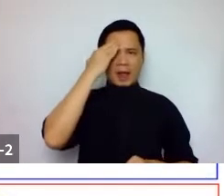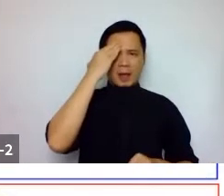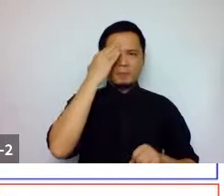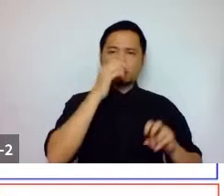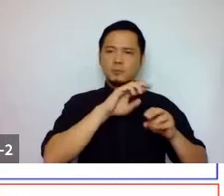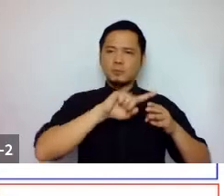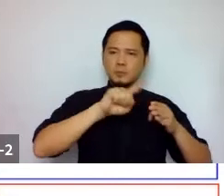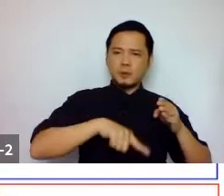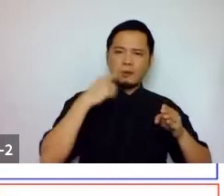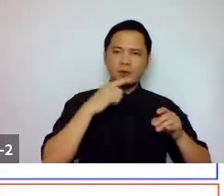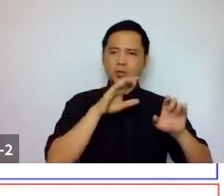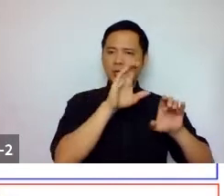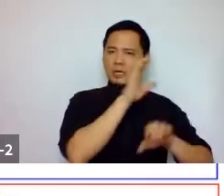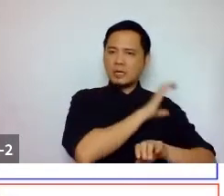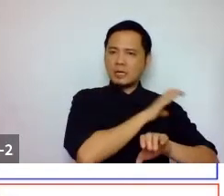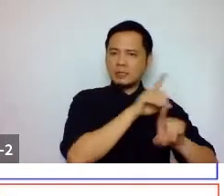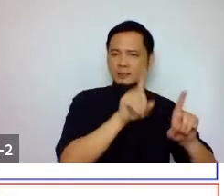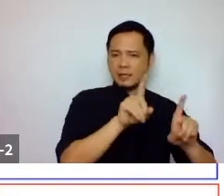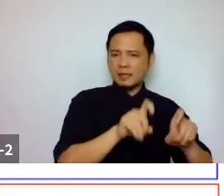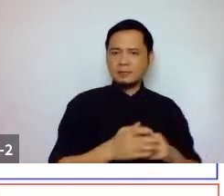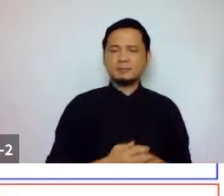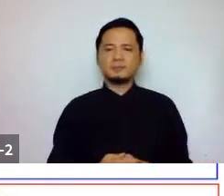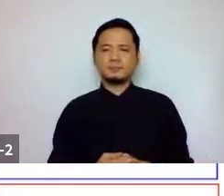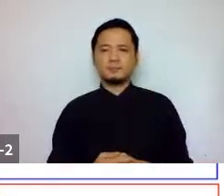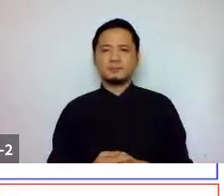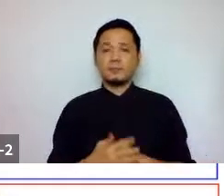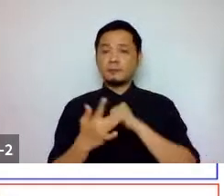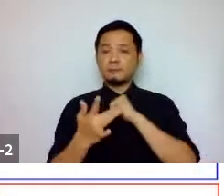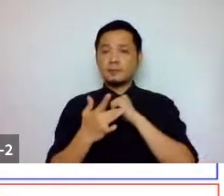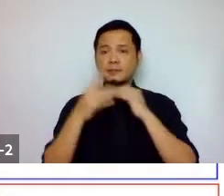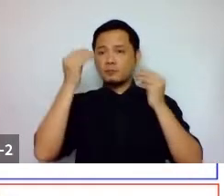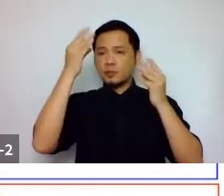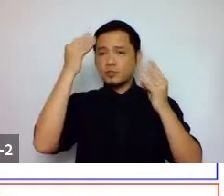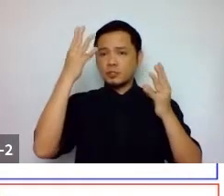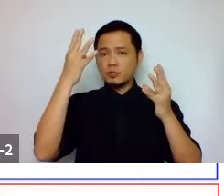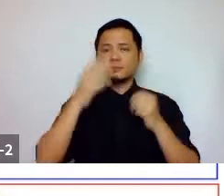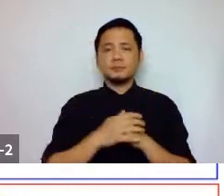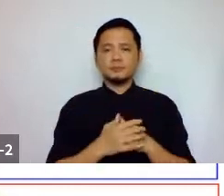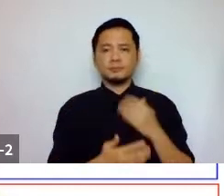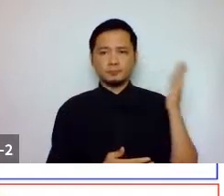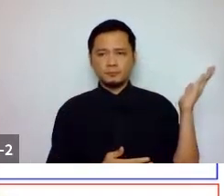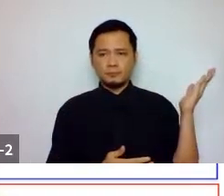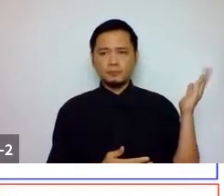These technical data that we are looking at contains the data that are needed for the pre-clinical trials.